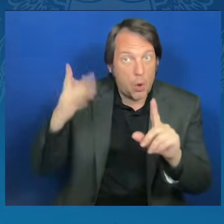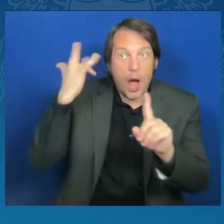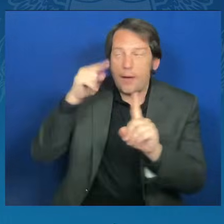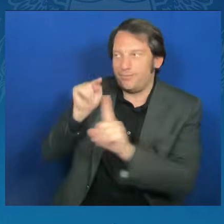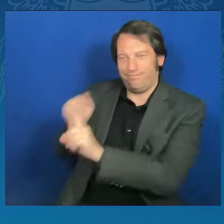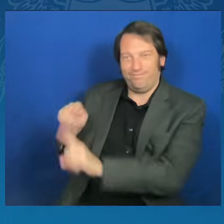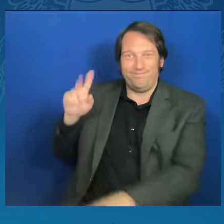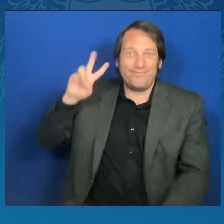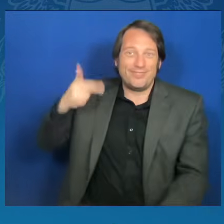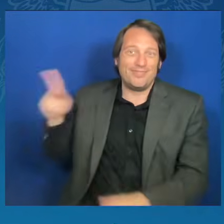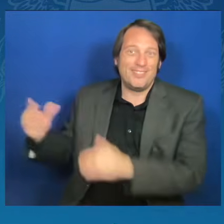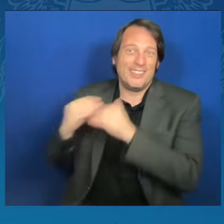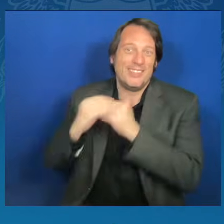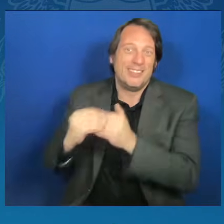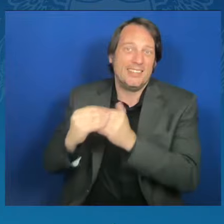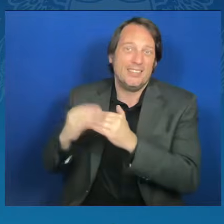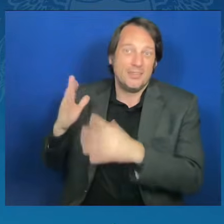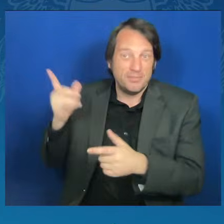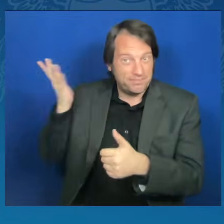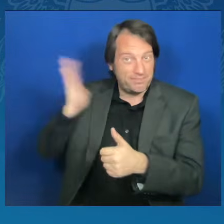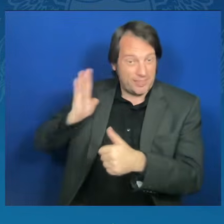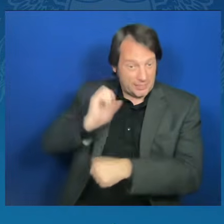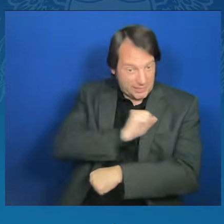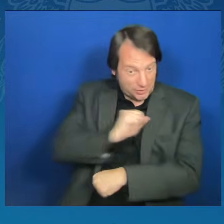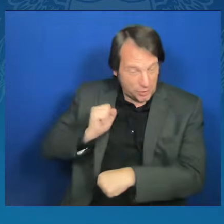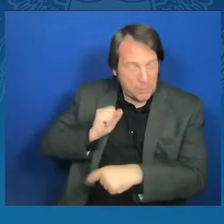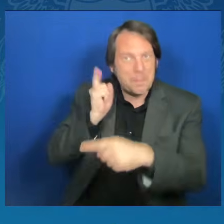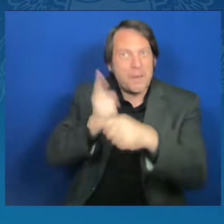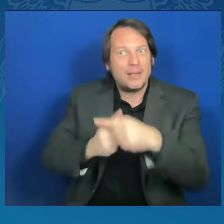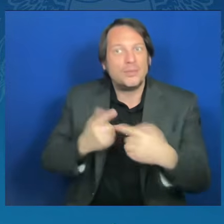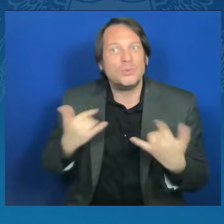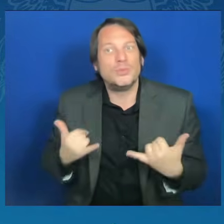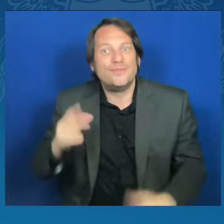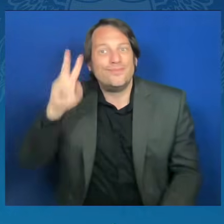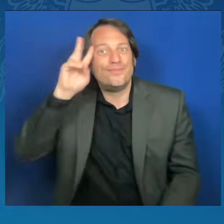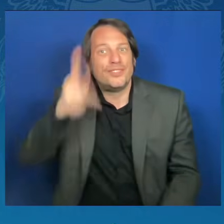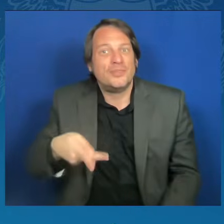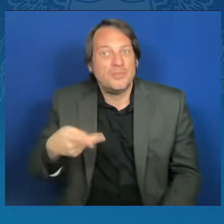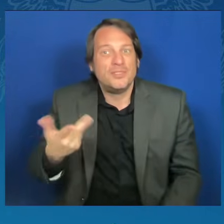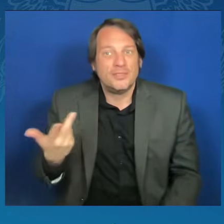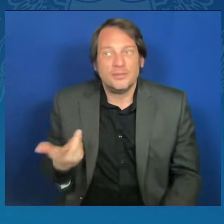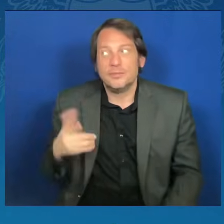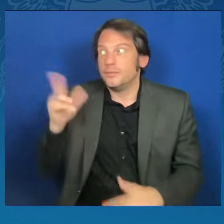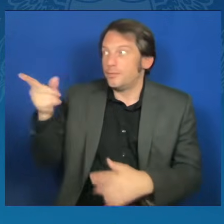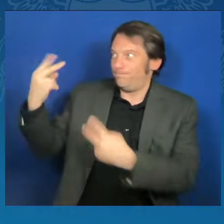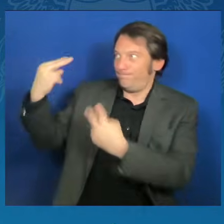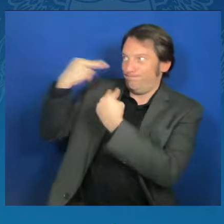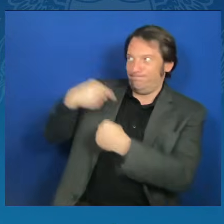for making sure that money gets into the hands of hard working small businesses throughout this country,